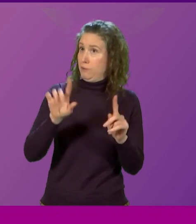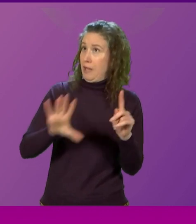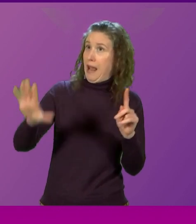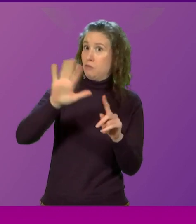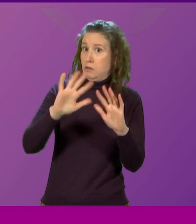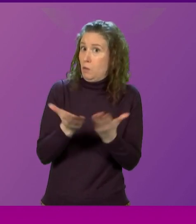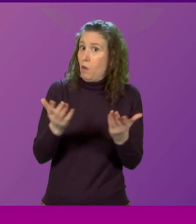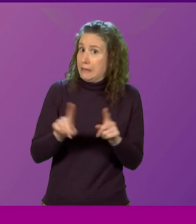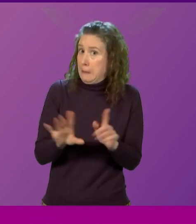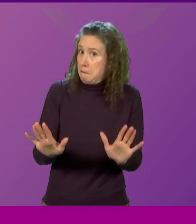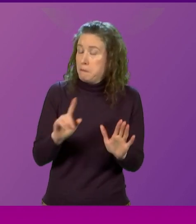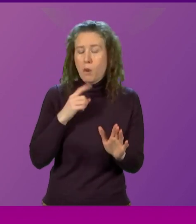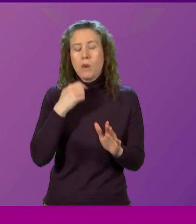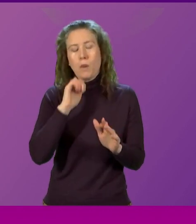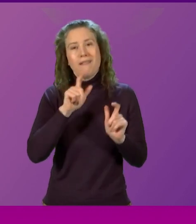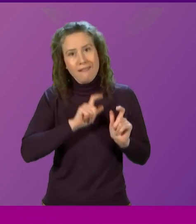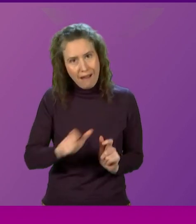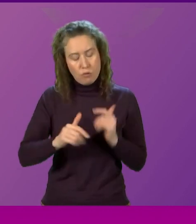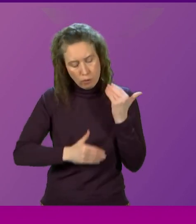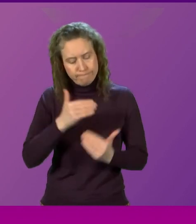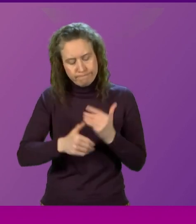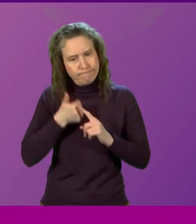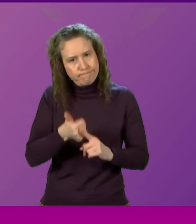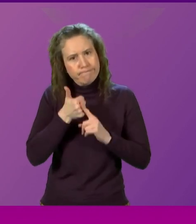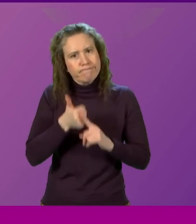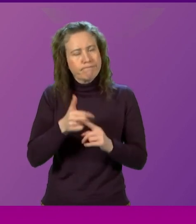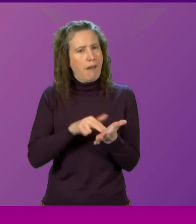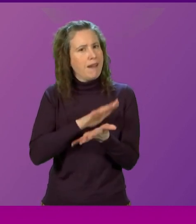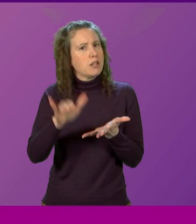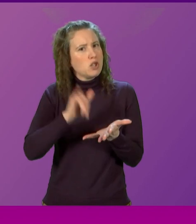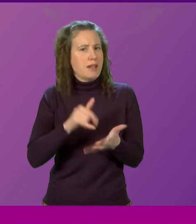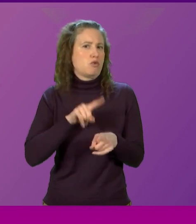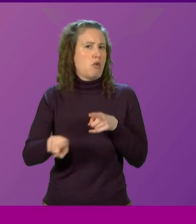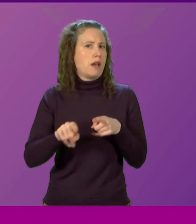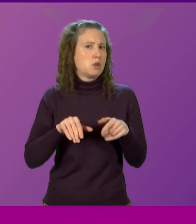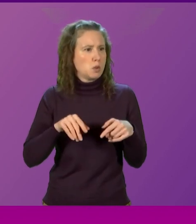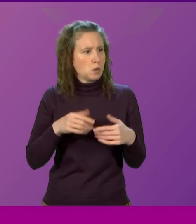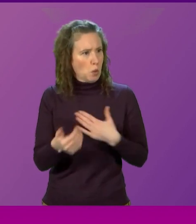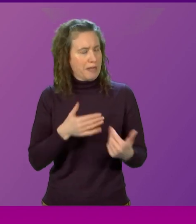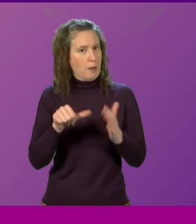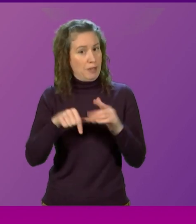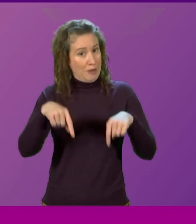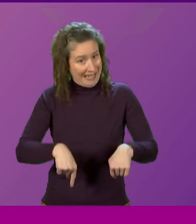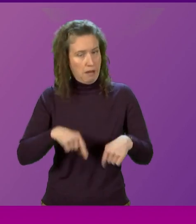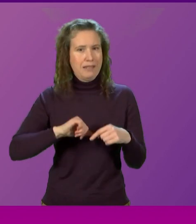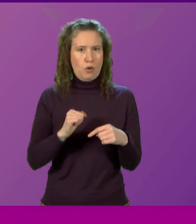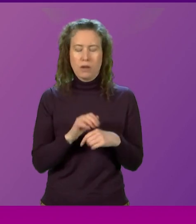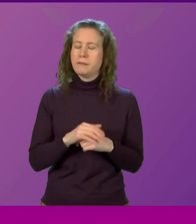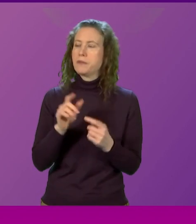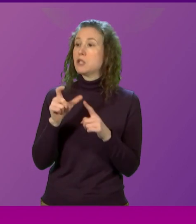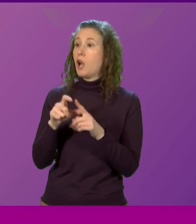We will continue to take steps to support the NHS to address the issues here in Scotland.